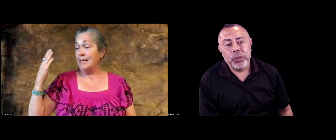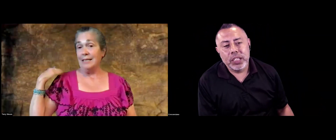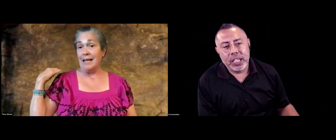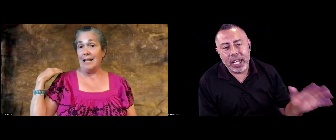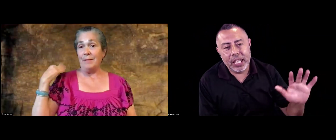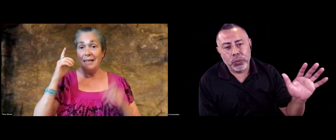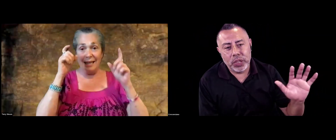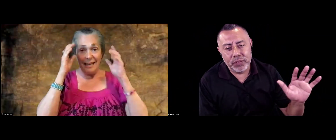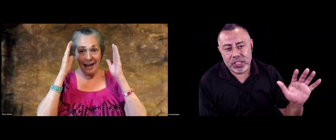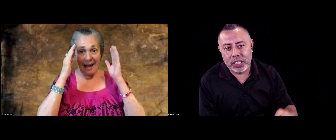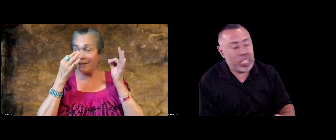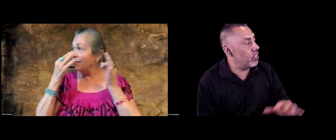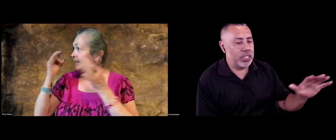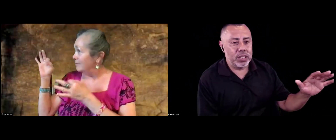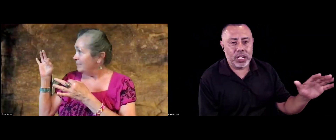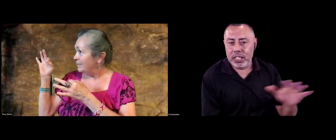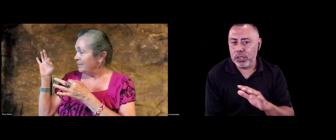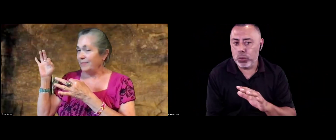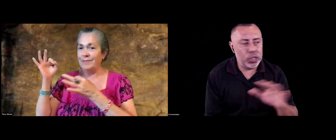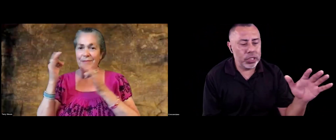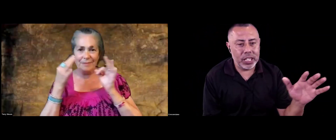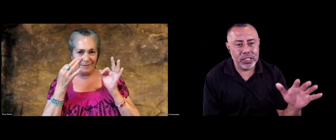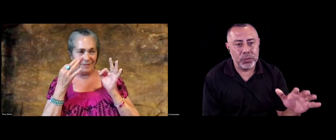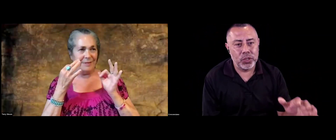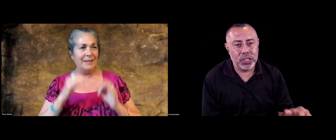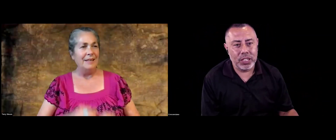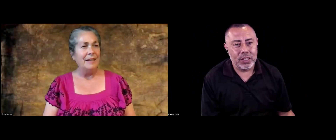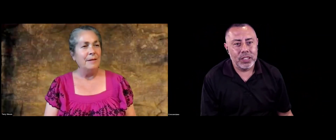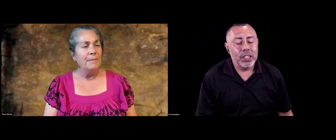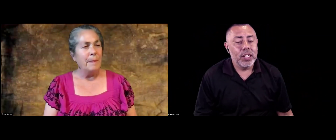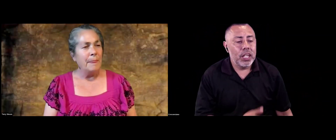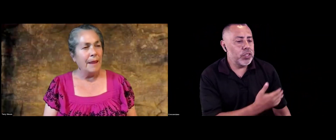And the deaf community a hand wave gets our attention. And that's who we look at to communicate.